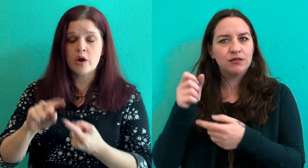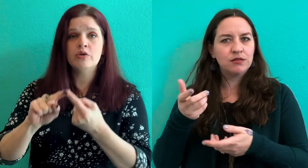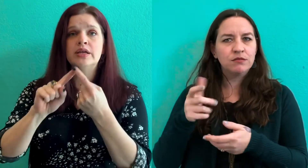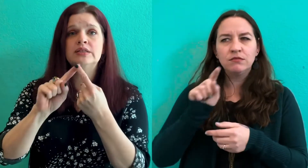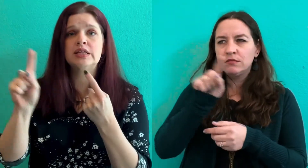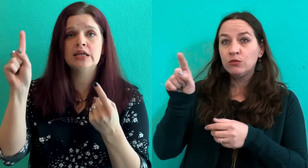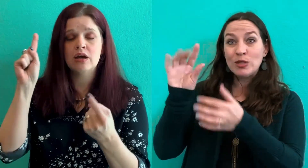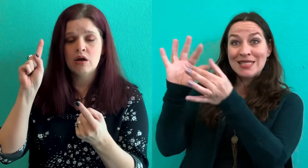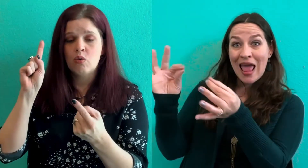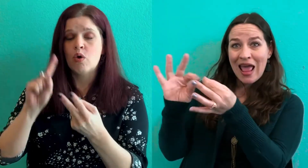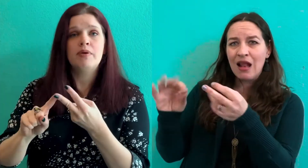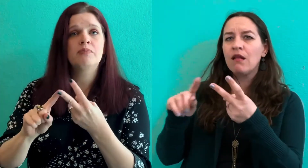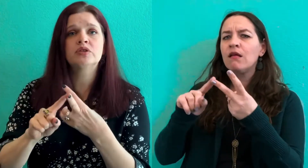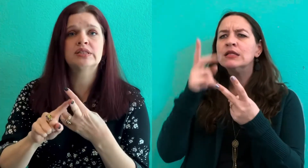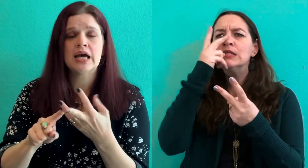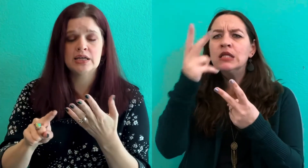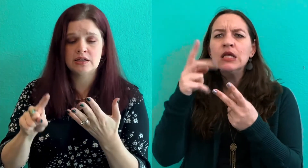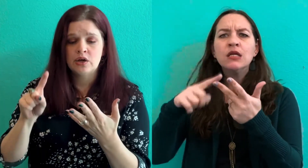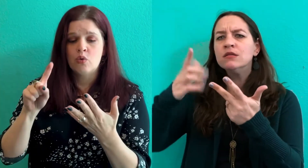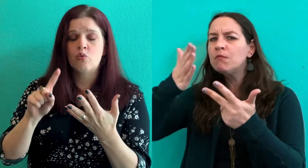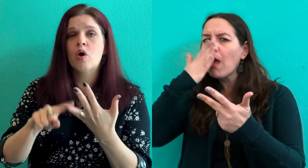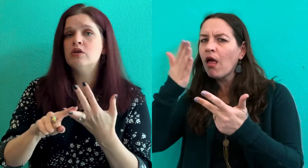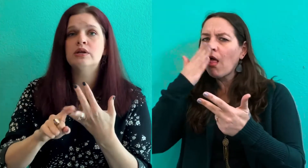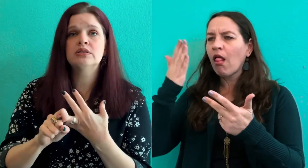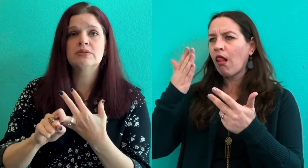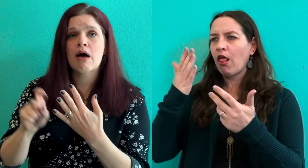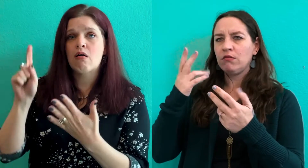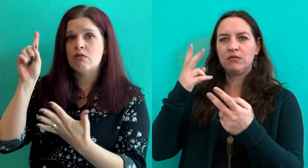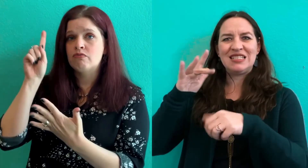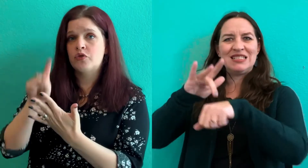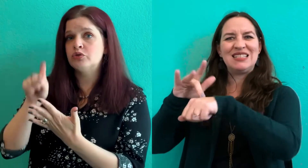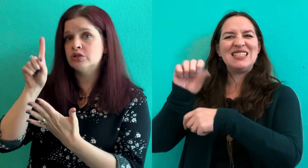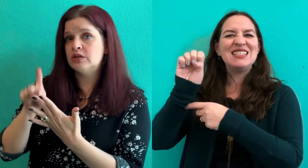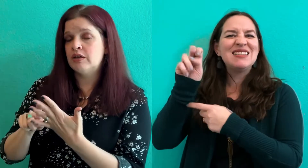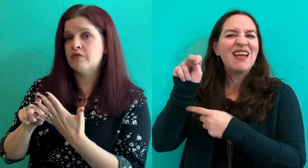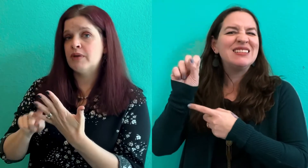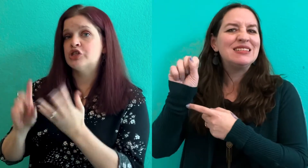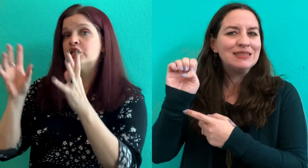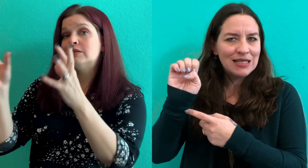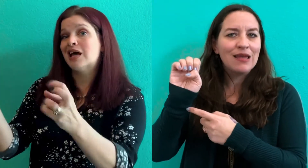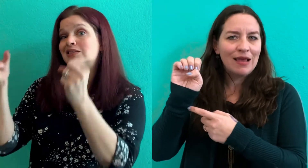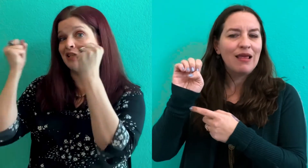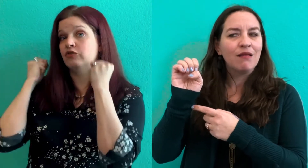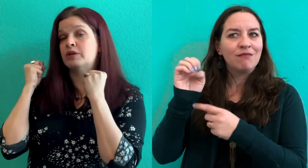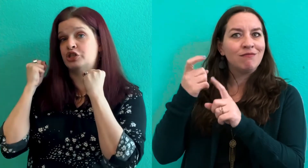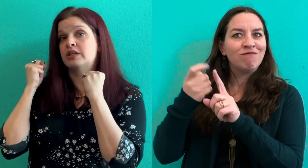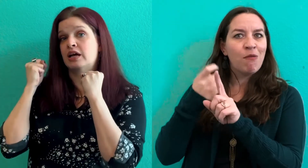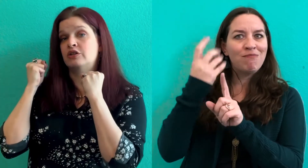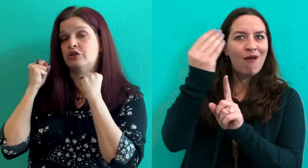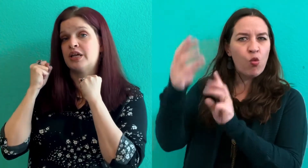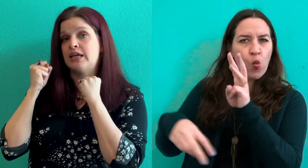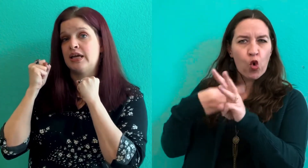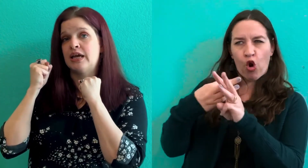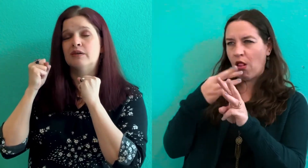What you can see, what people said, what you can smell. Those are the information. That's the information that you're taking in.